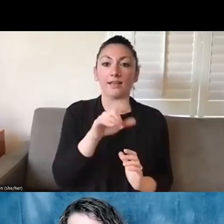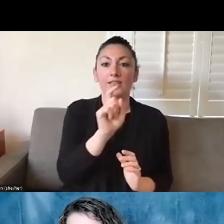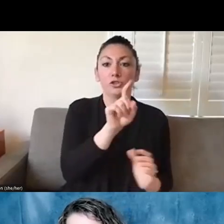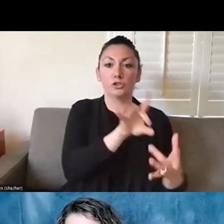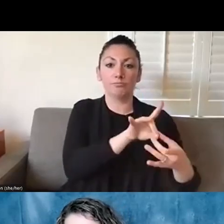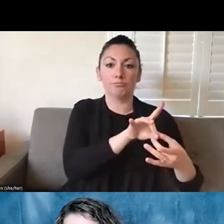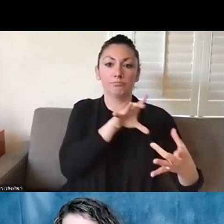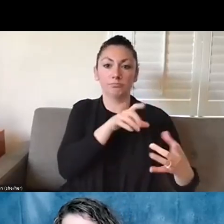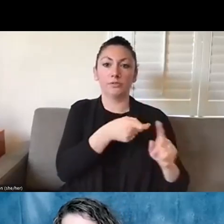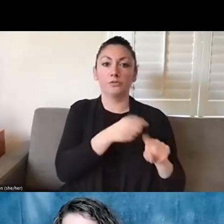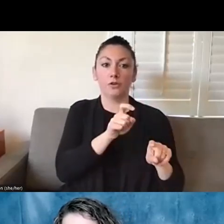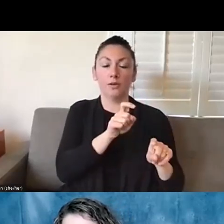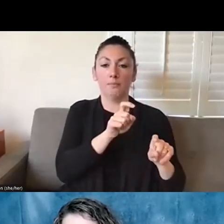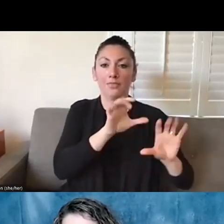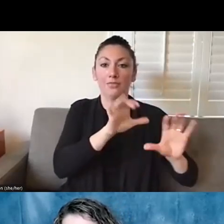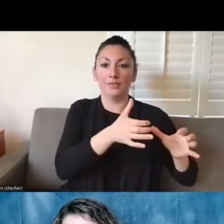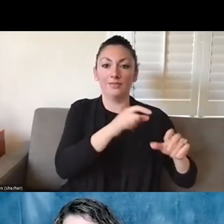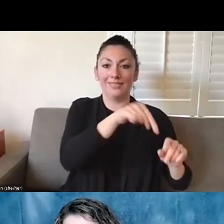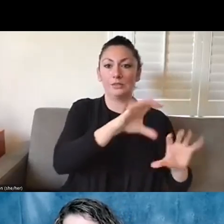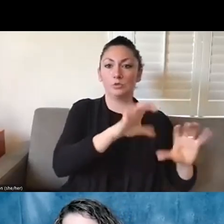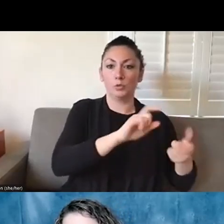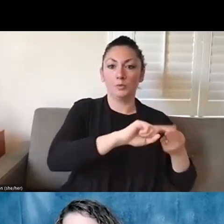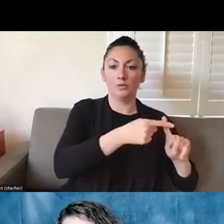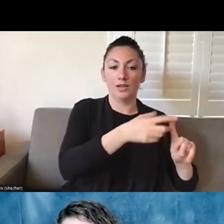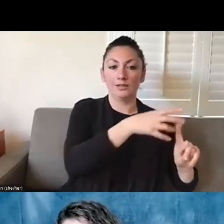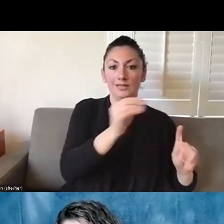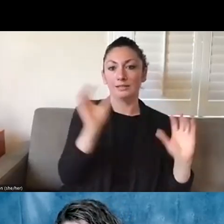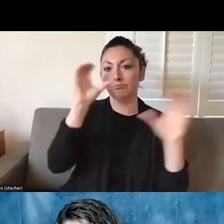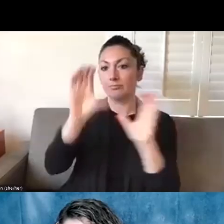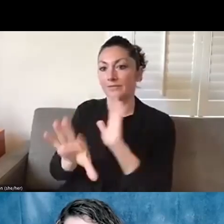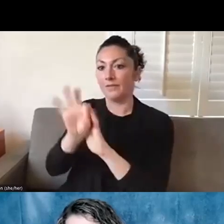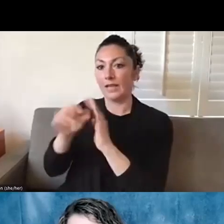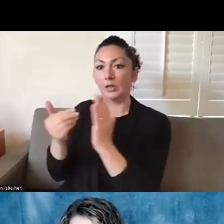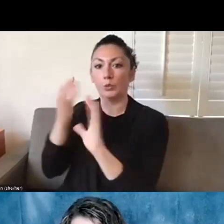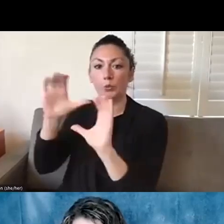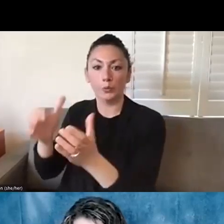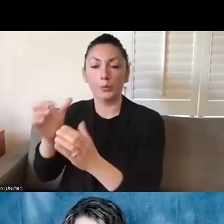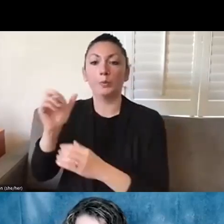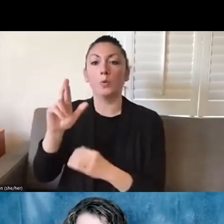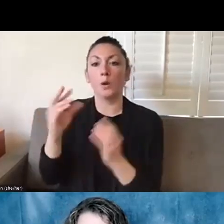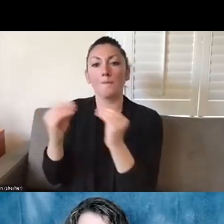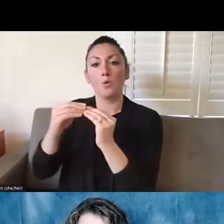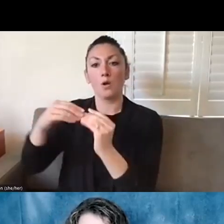hearing clients that they should disengage from a specific group of friends and find a new group of